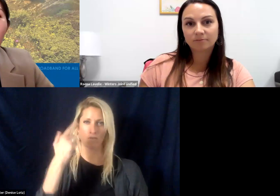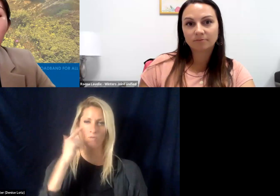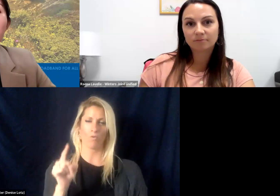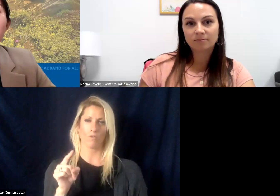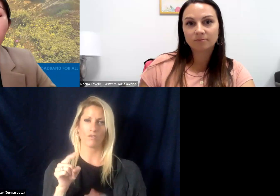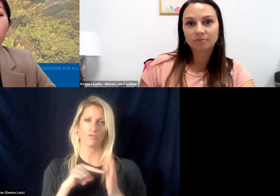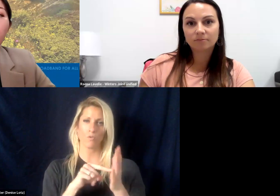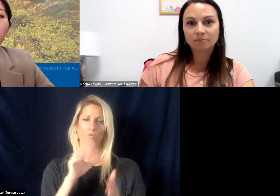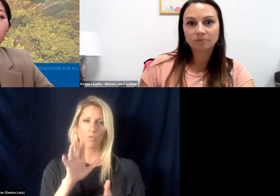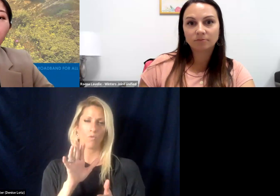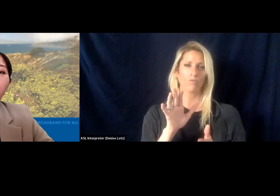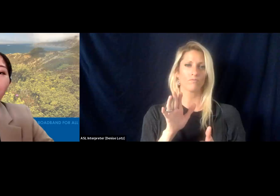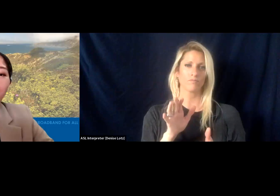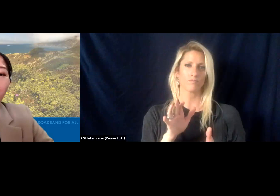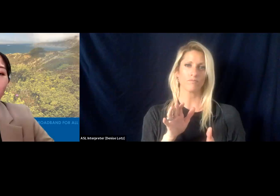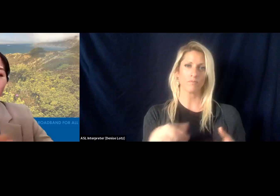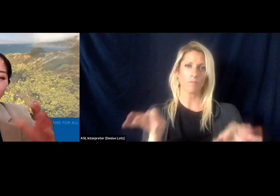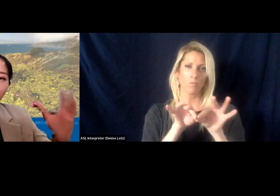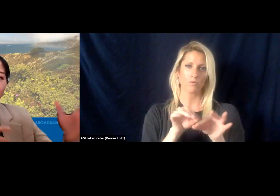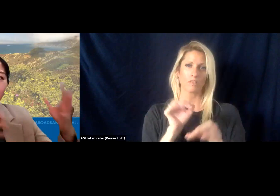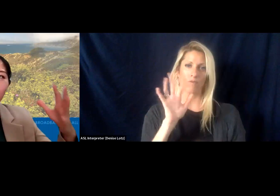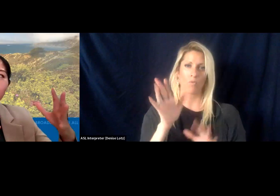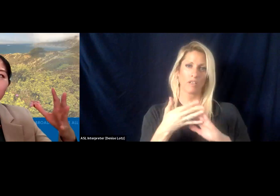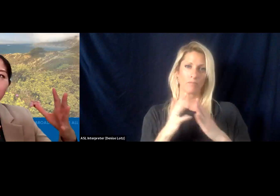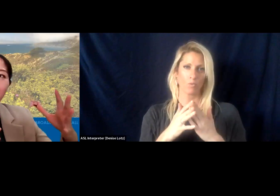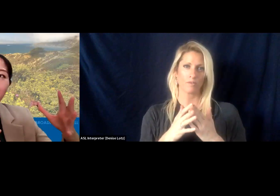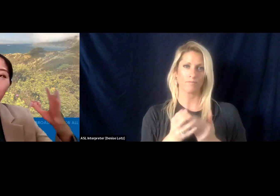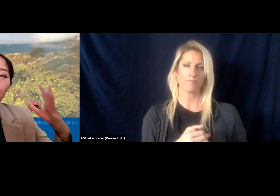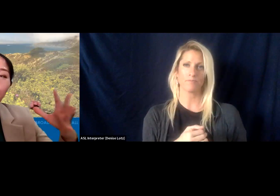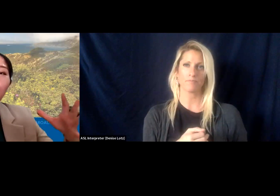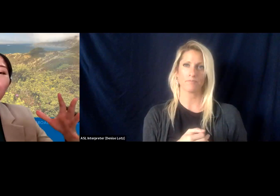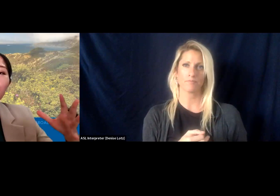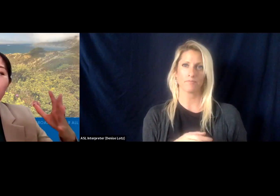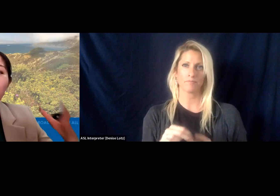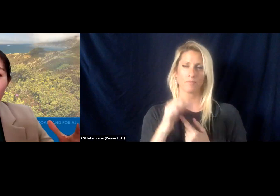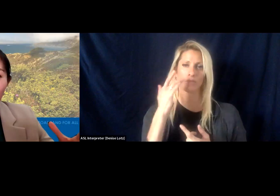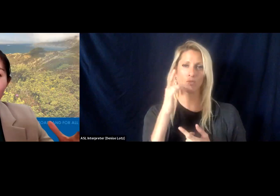of your community and really bringing the like. Essentially you're so close in urban